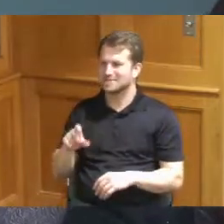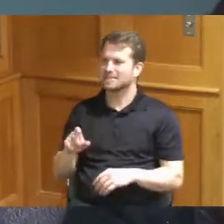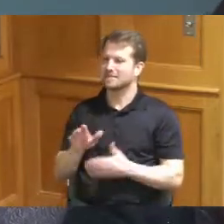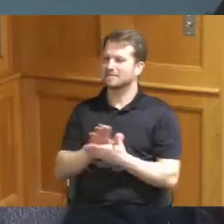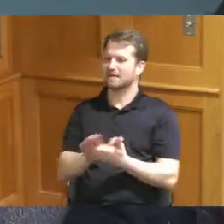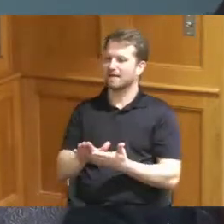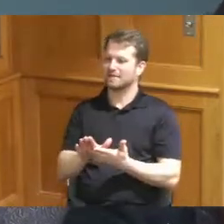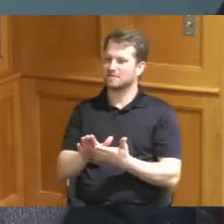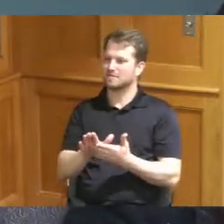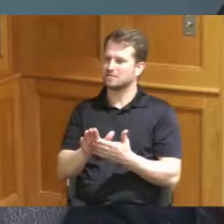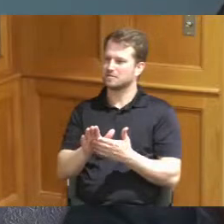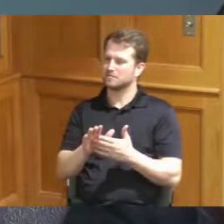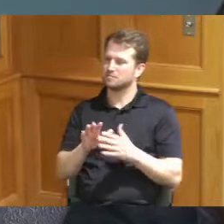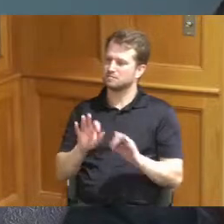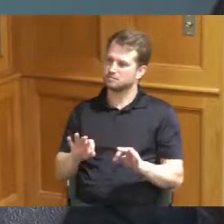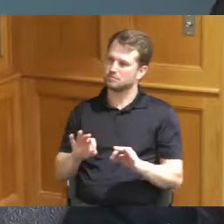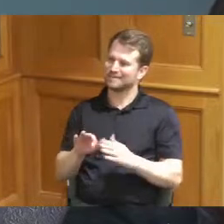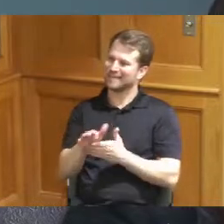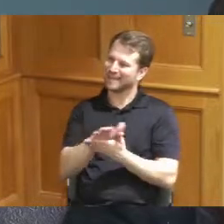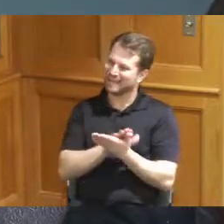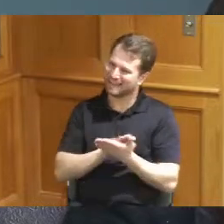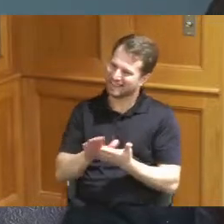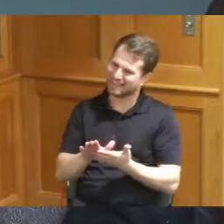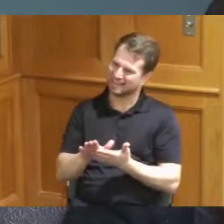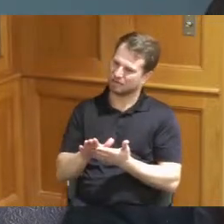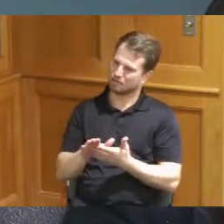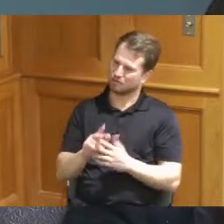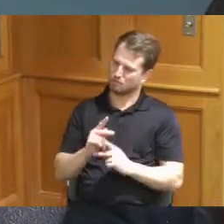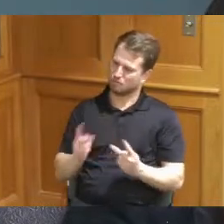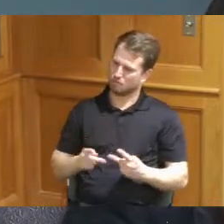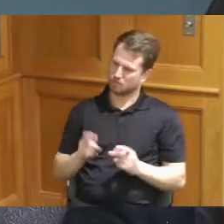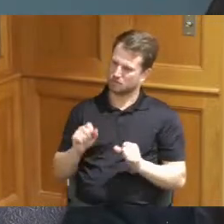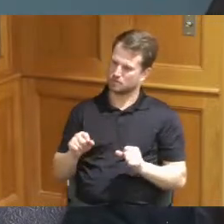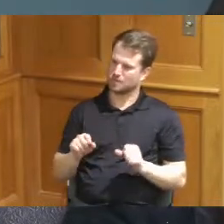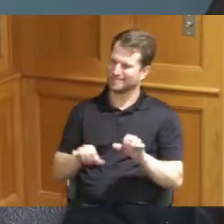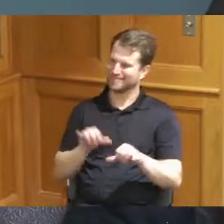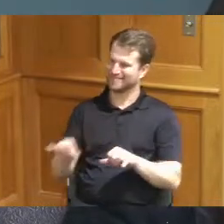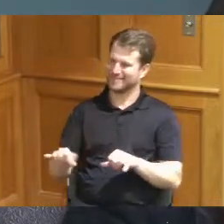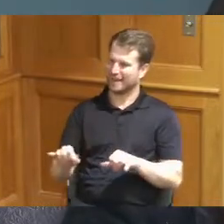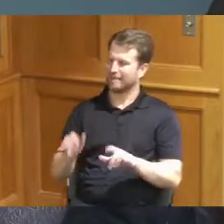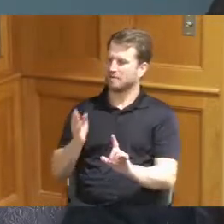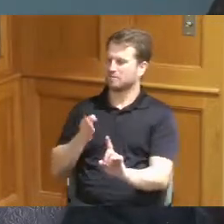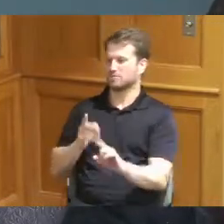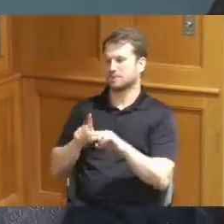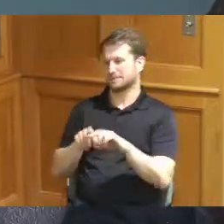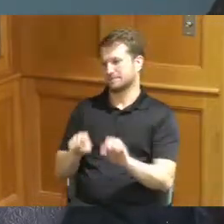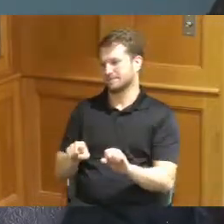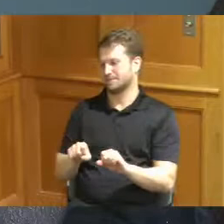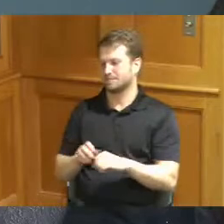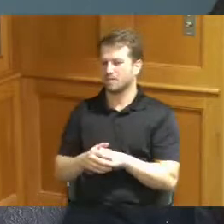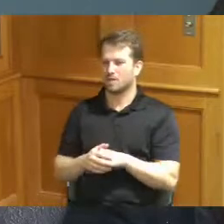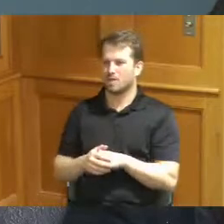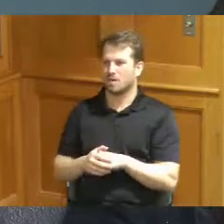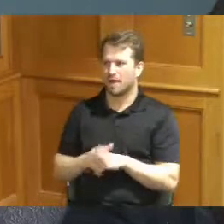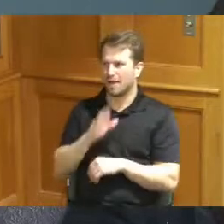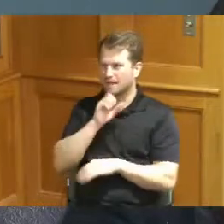for them to stay that they that's consistent so I guess I'm I'm like I don't guess I'm throwing this